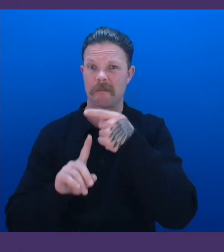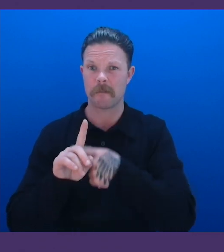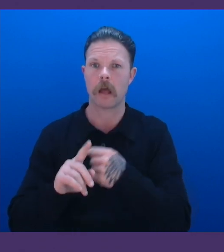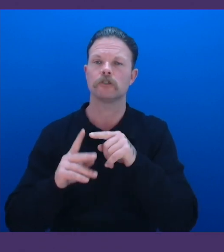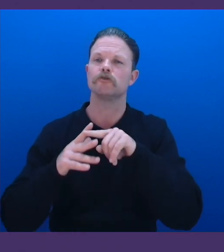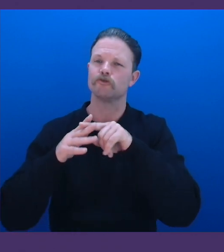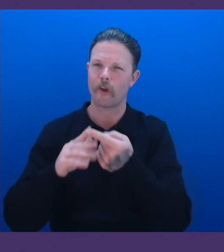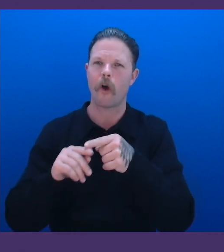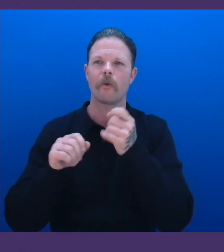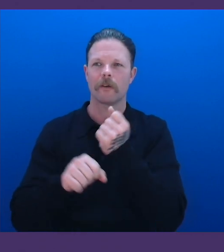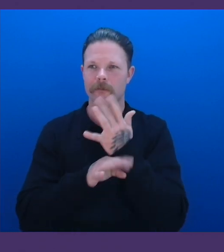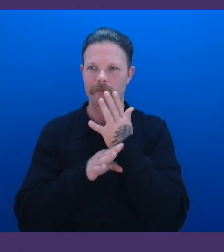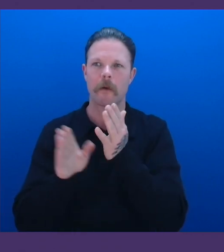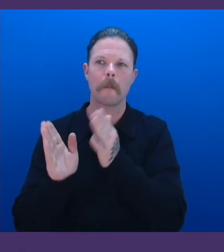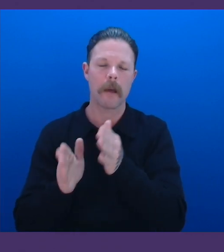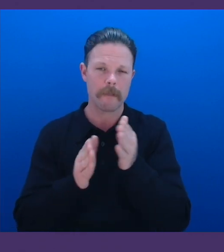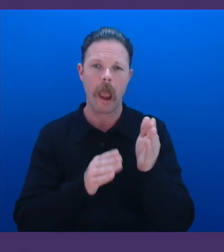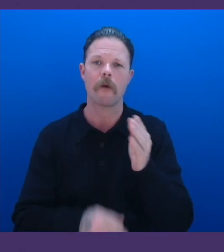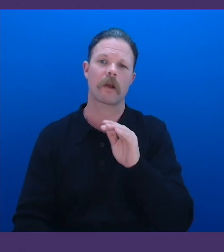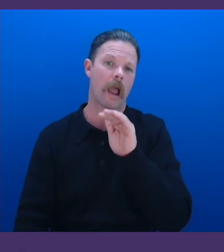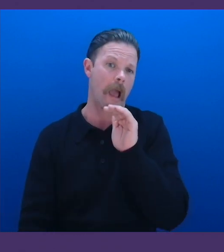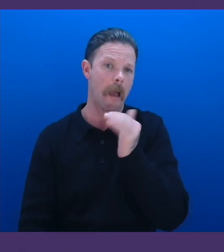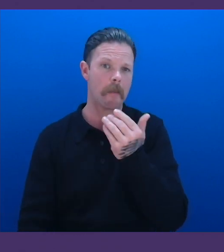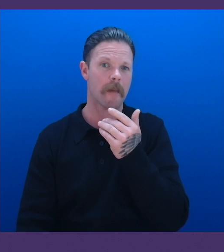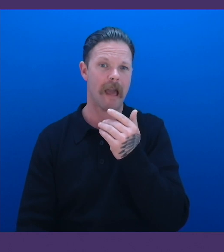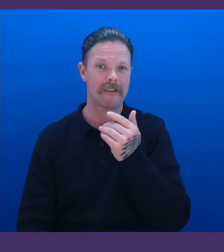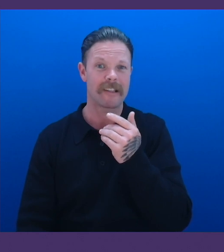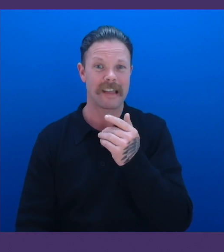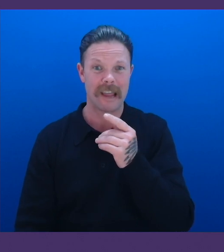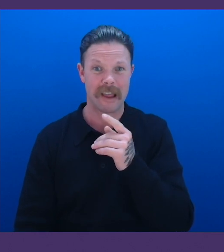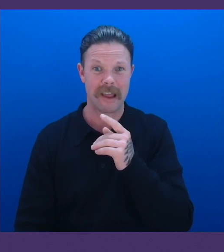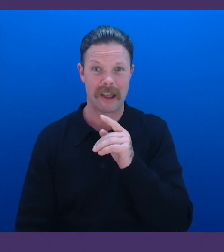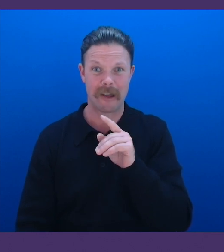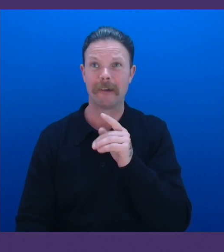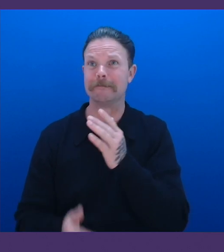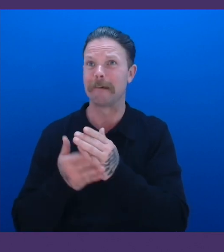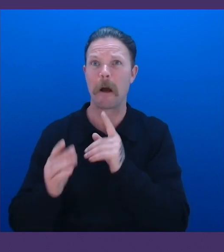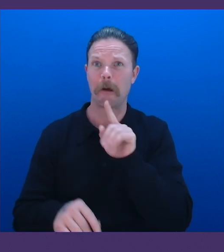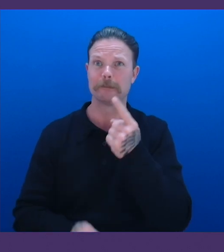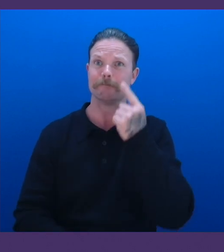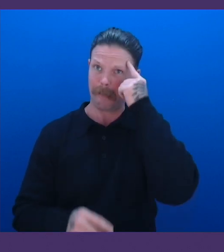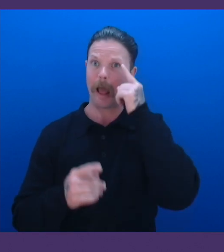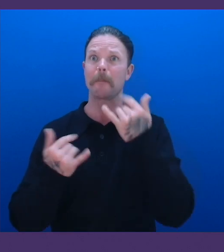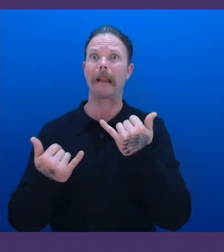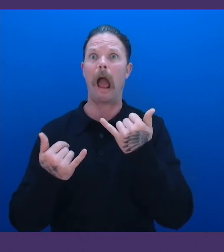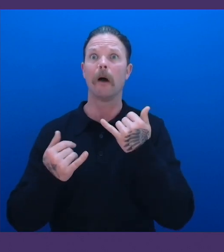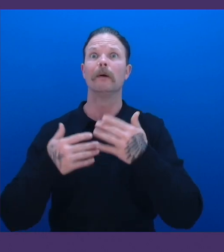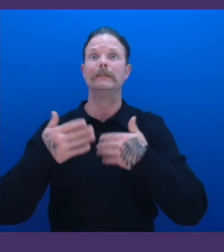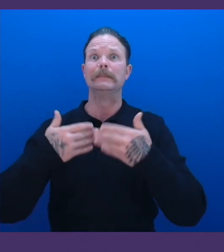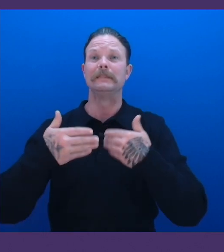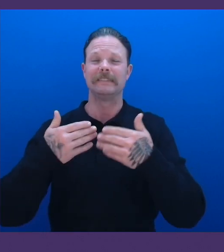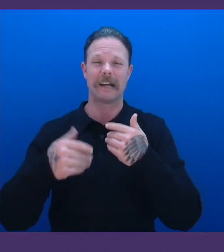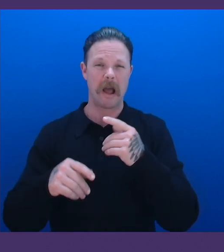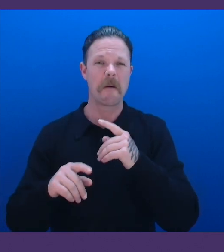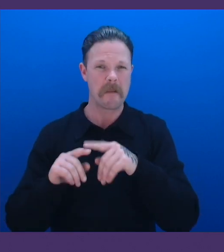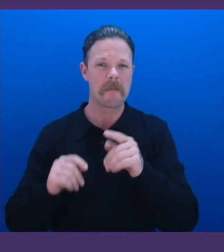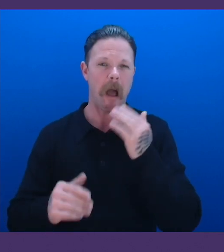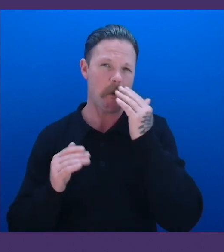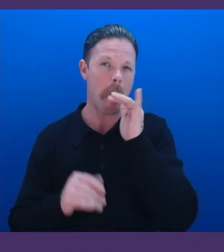who are apparently only just thinking about it now and hoping that companies like Tetralogical, others